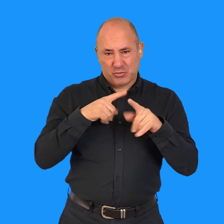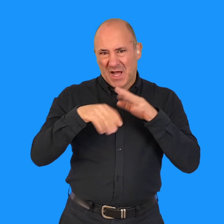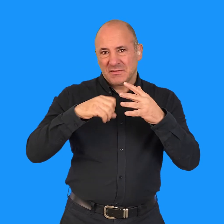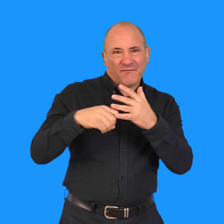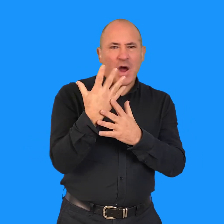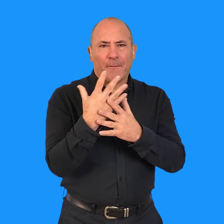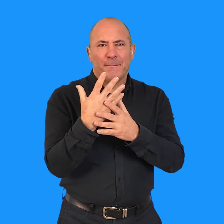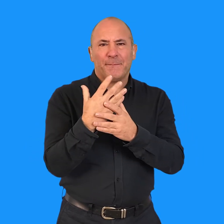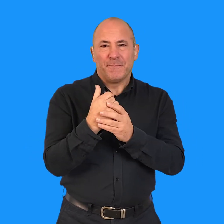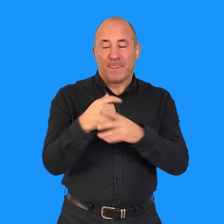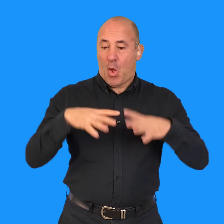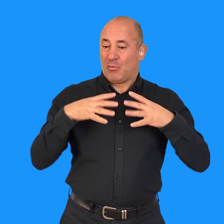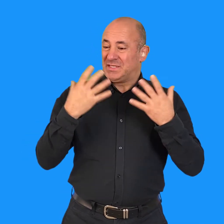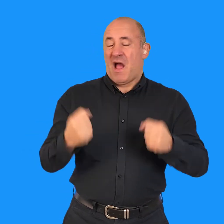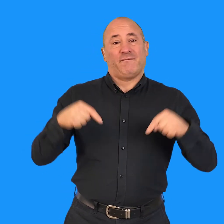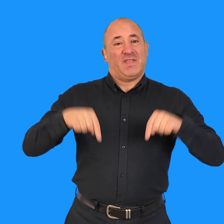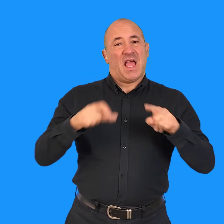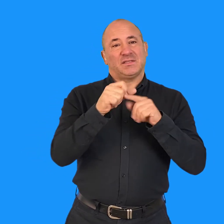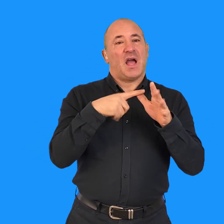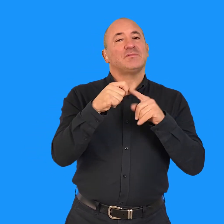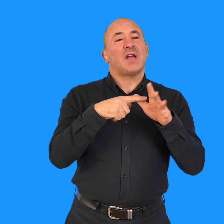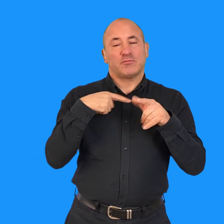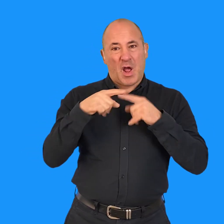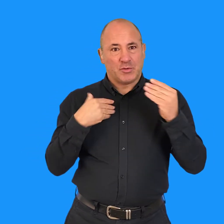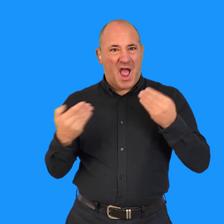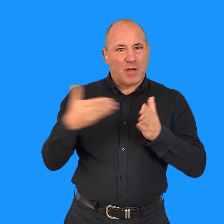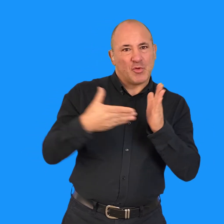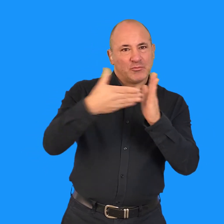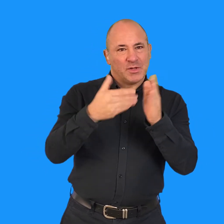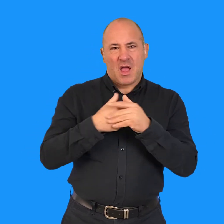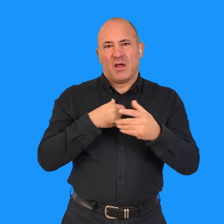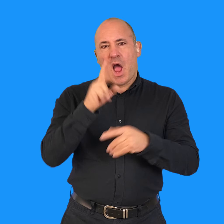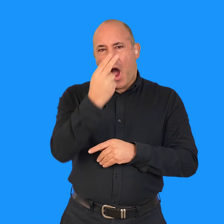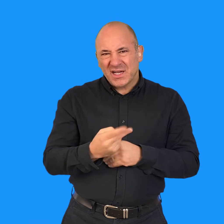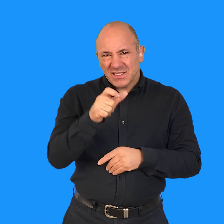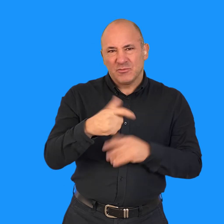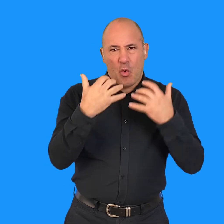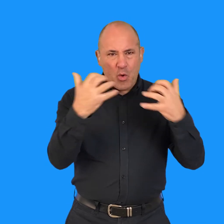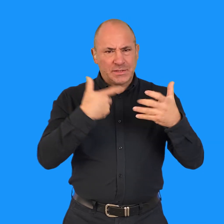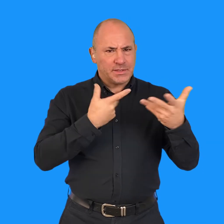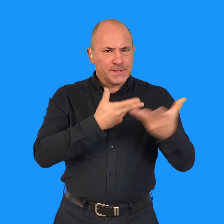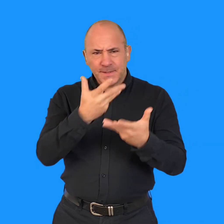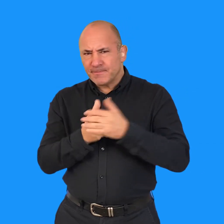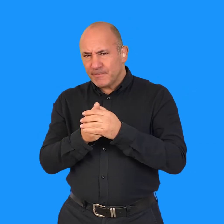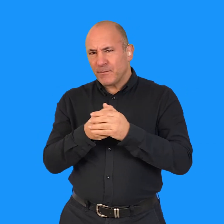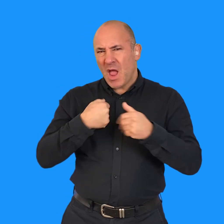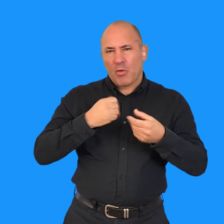We're building on what has already been at DaDa. And kind of talking to artists and audiences